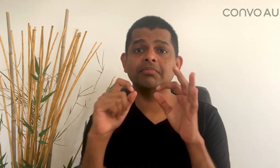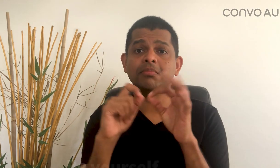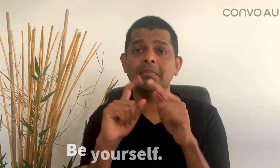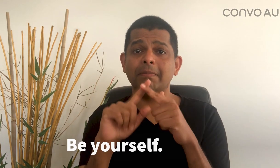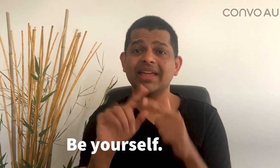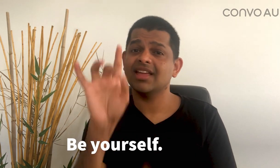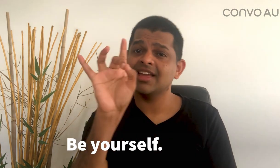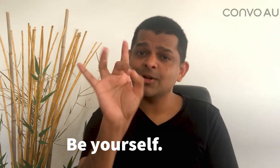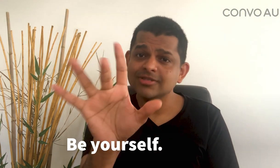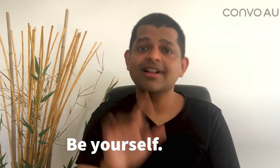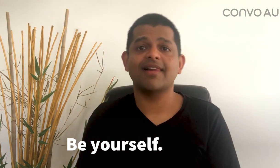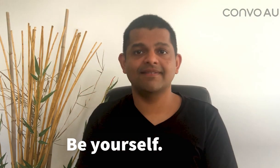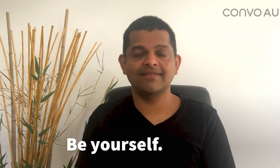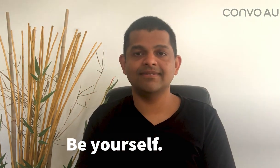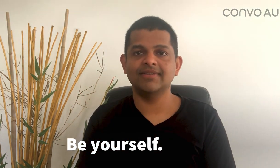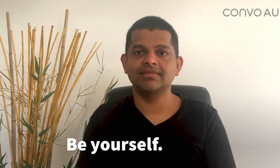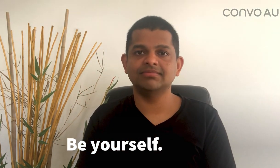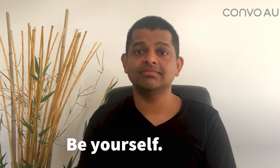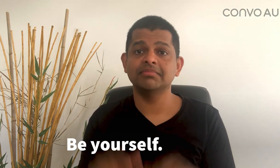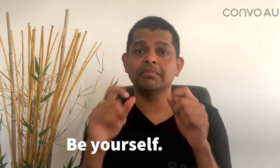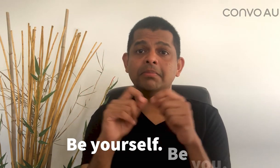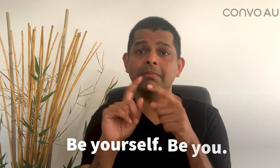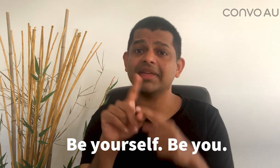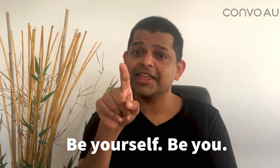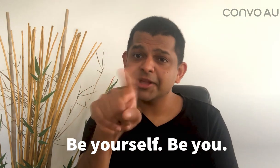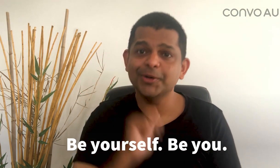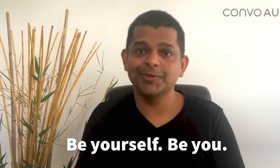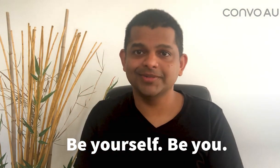Be yourself. Be you.